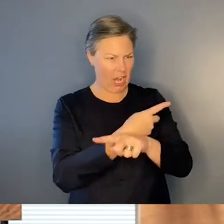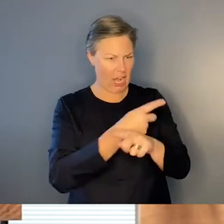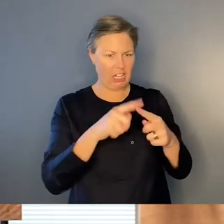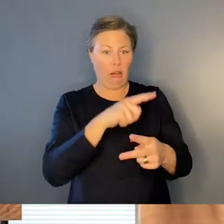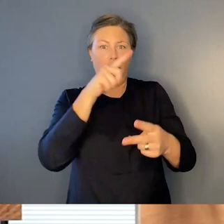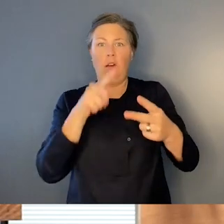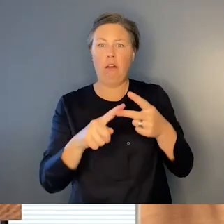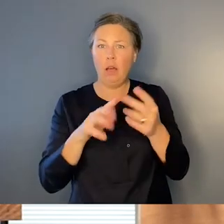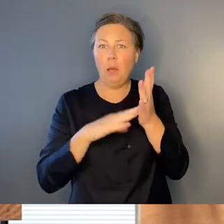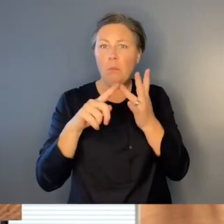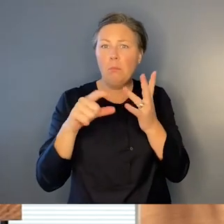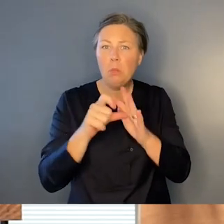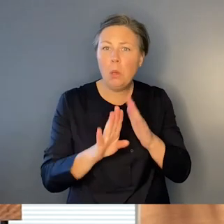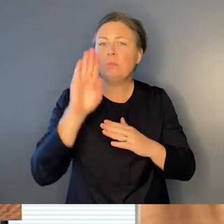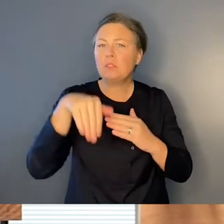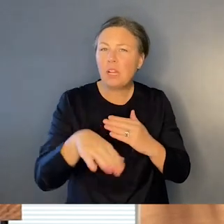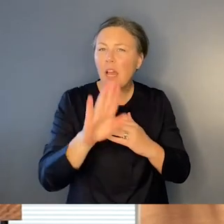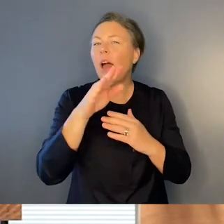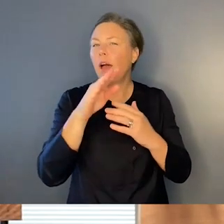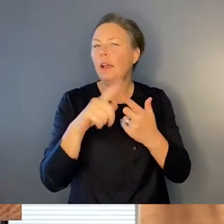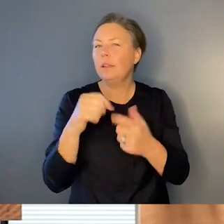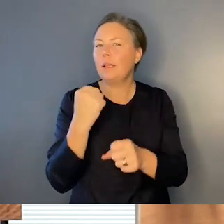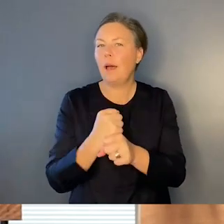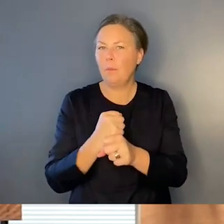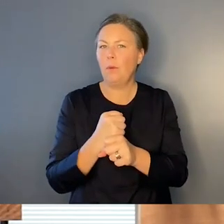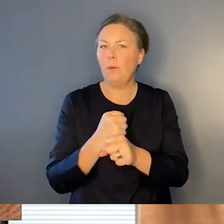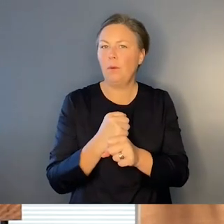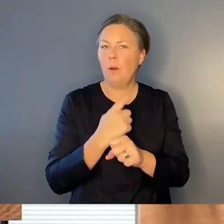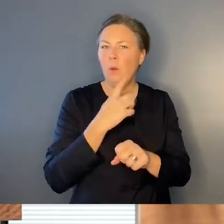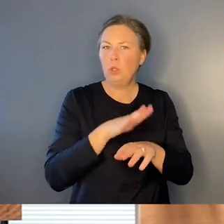Many of the things we discussed in the first video, you know,